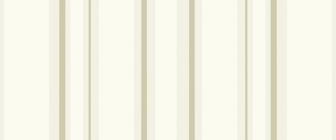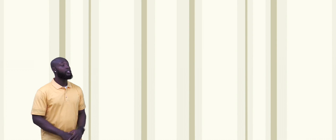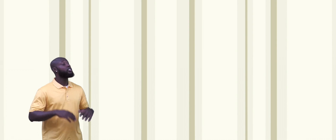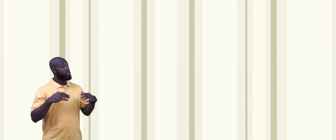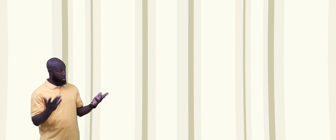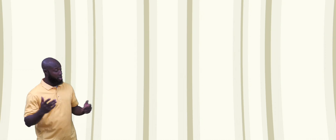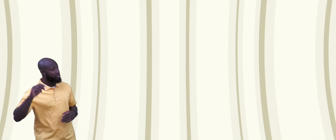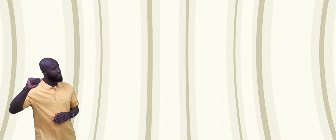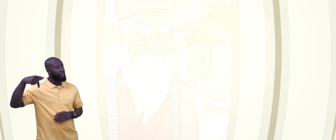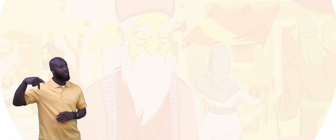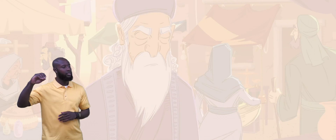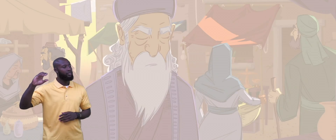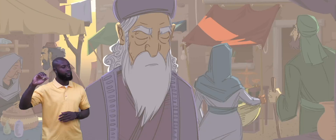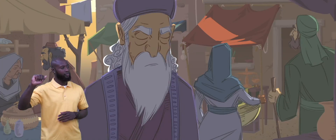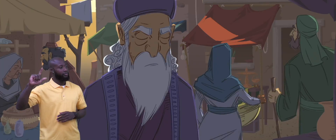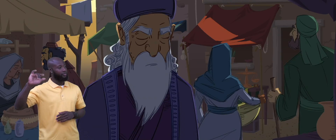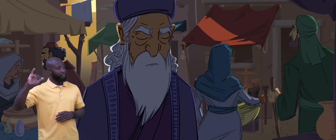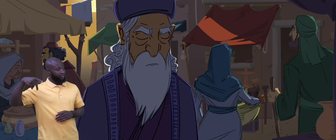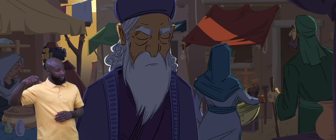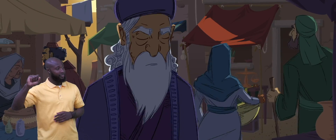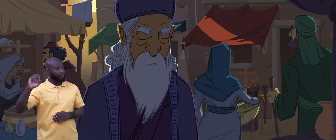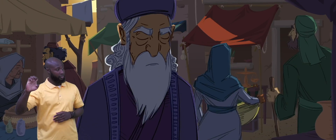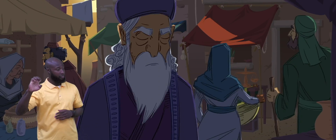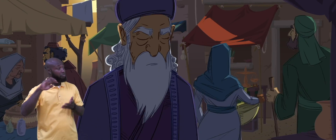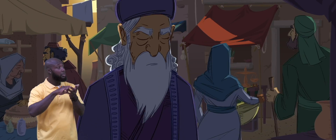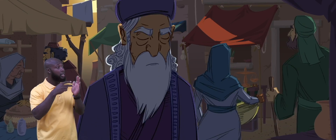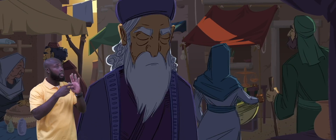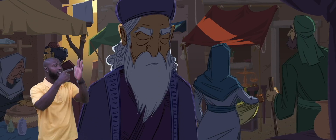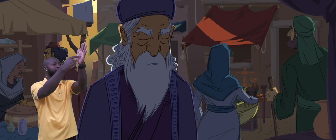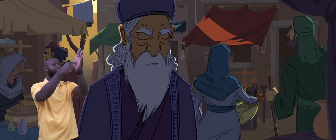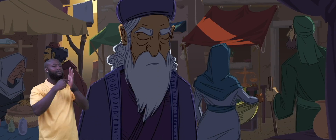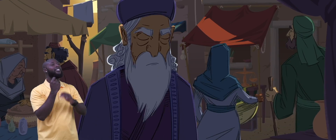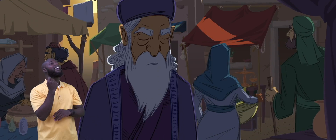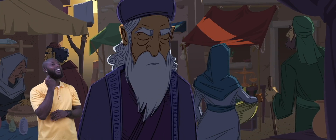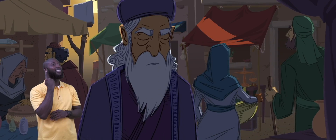Jon: So an apocalypse is like a revelation.